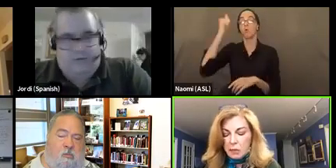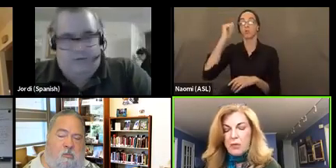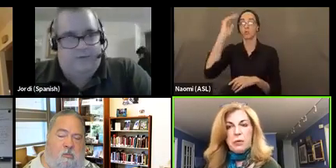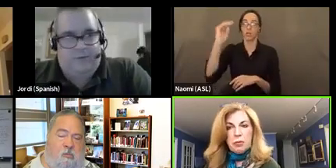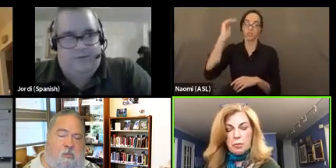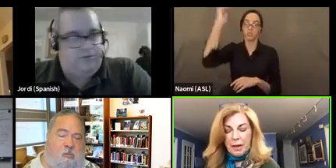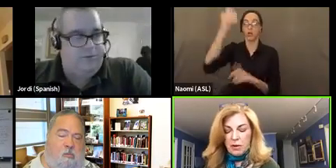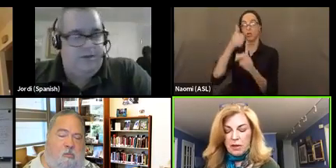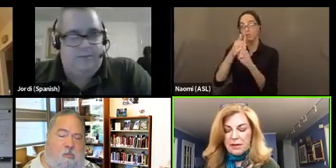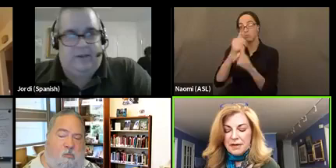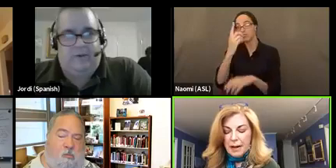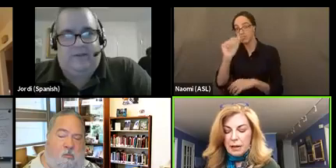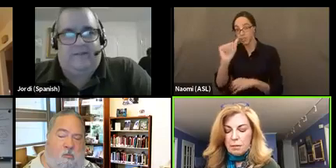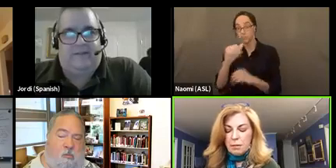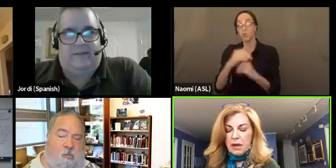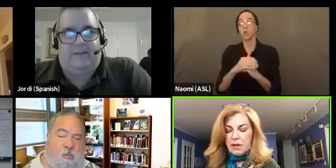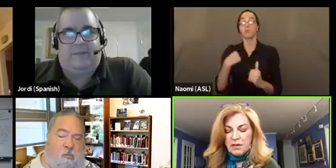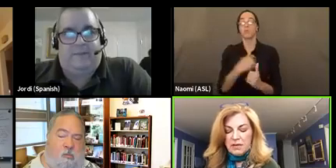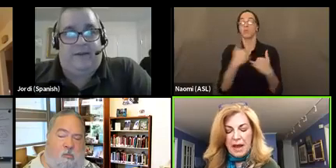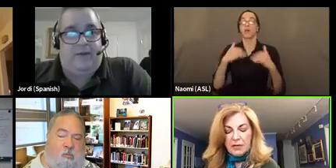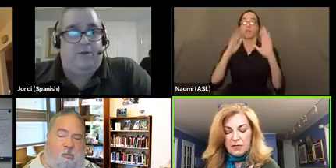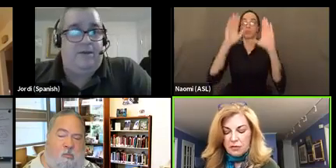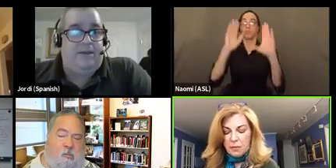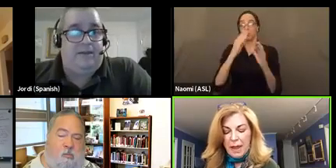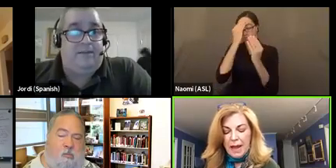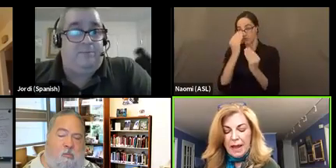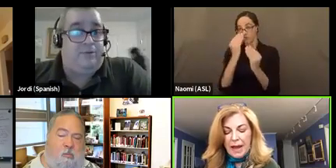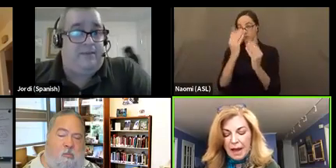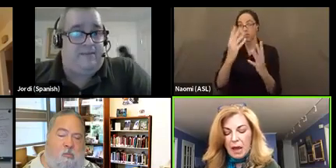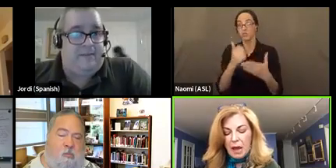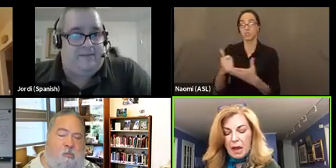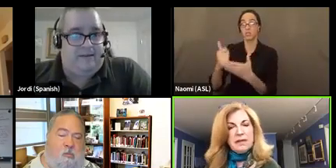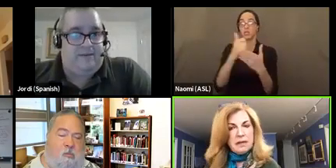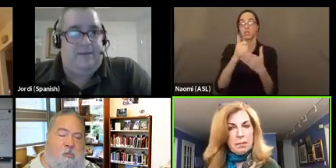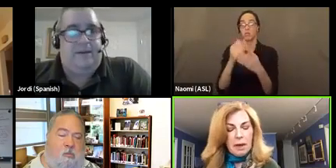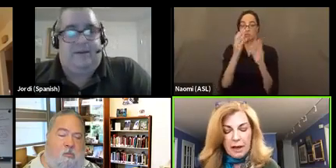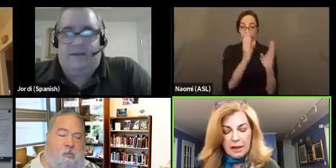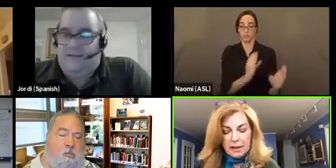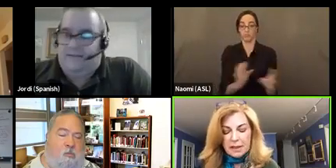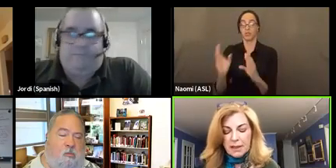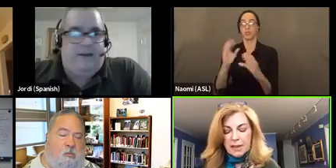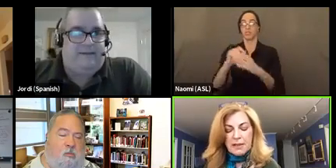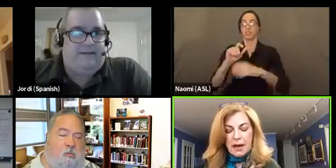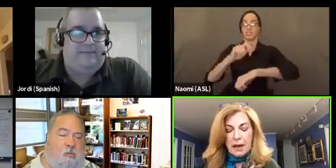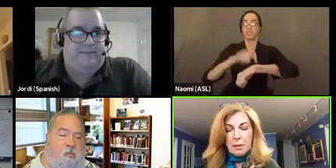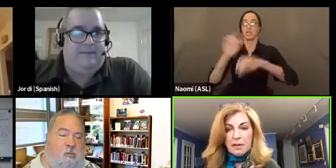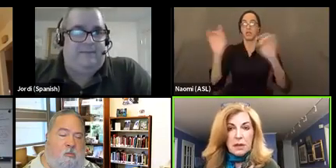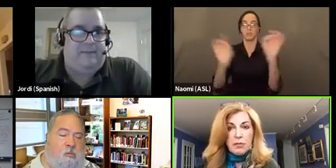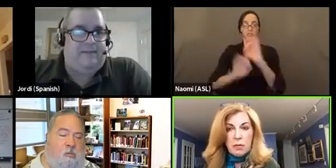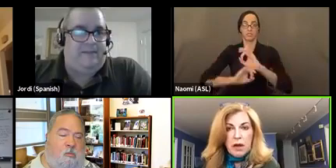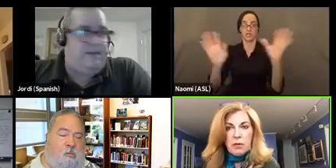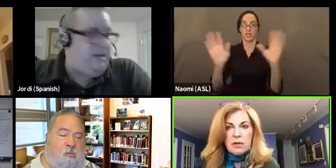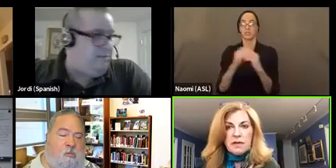you feel prepared in time of disaster and have that peace of mind in times even without disaster